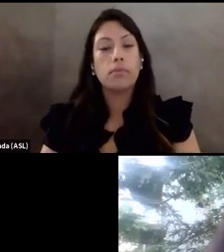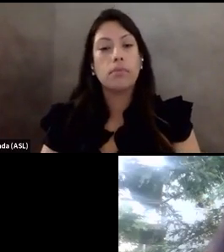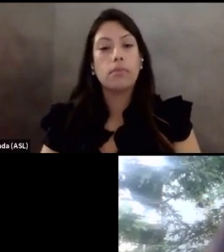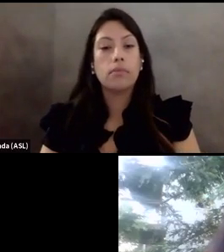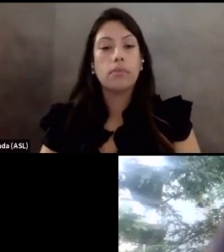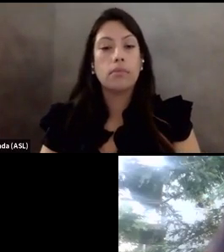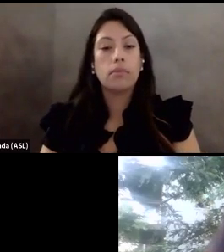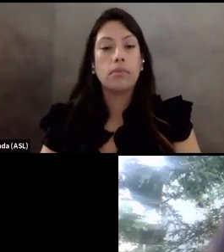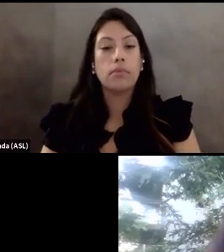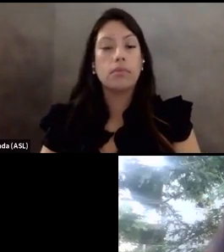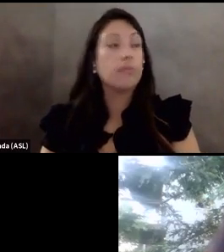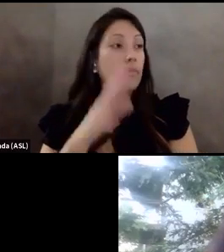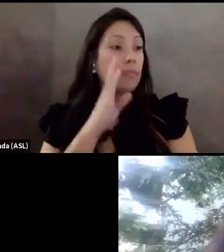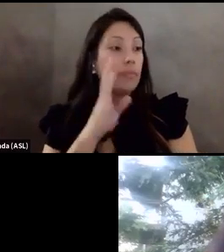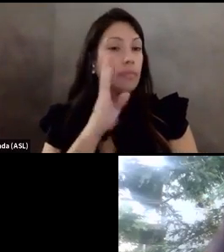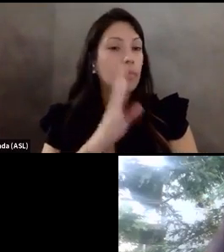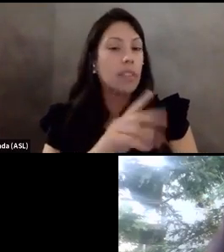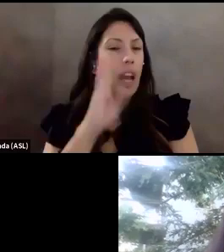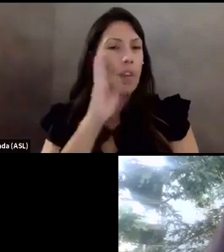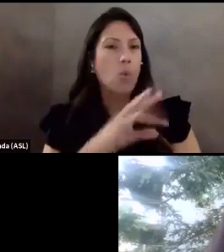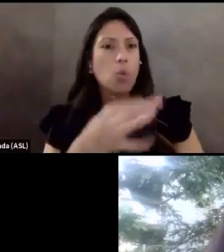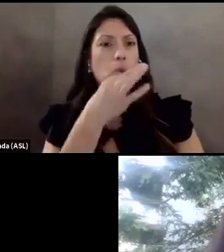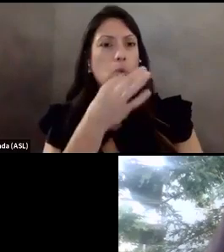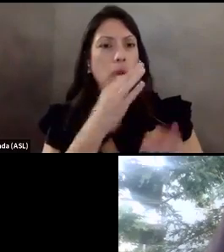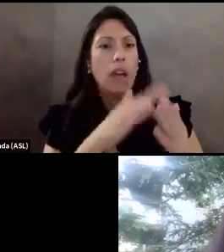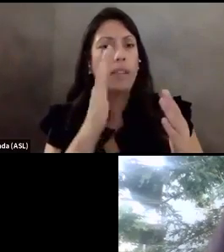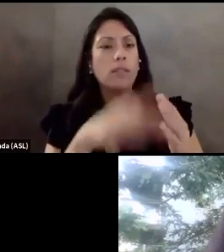Hi, yes, I know you're about to wrap up, but if you wouldn't mind just revisiting